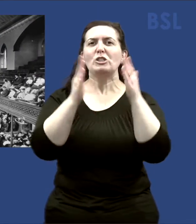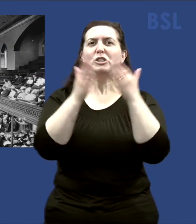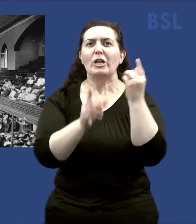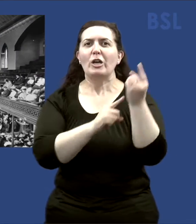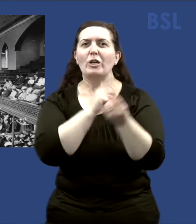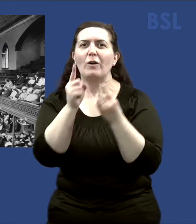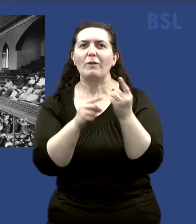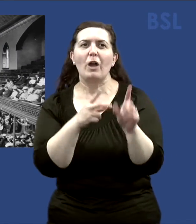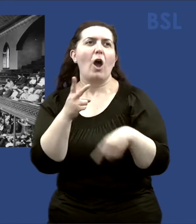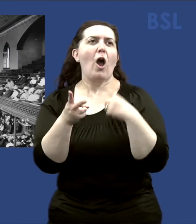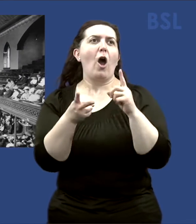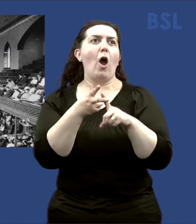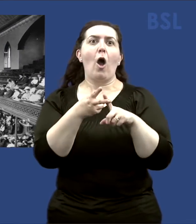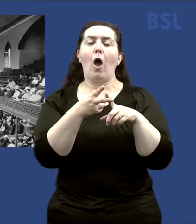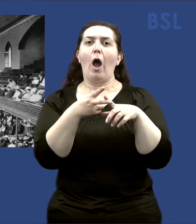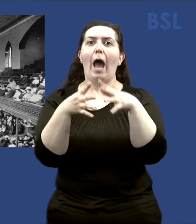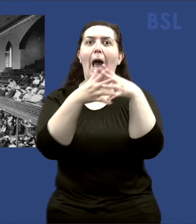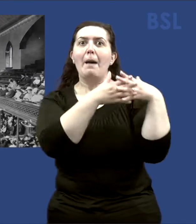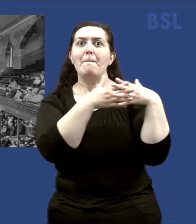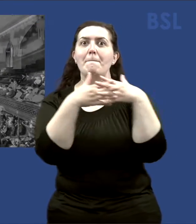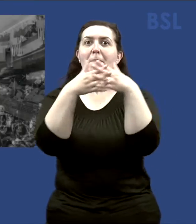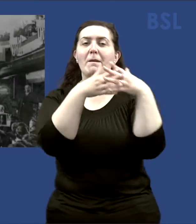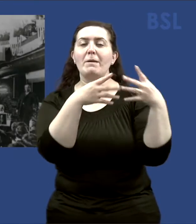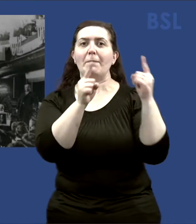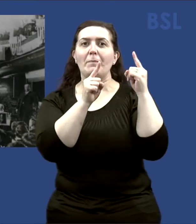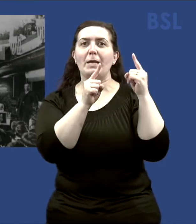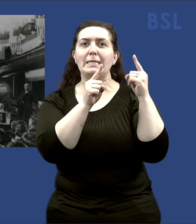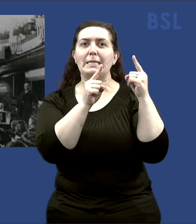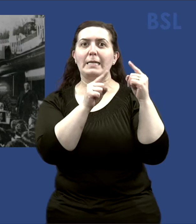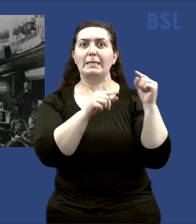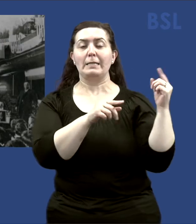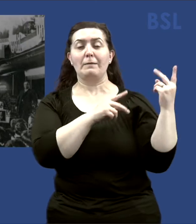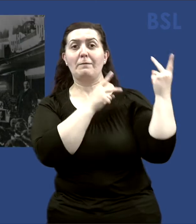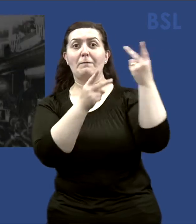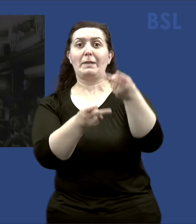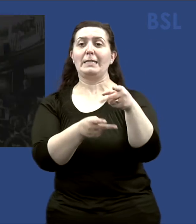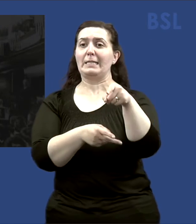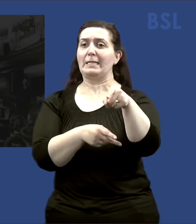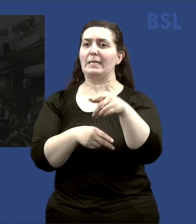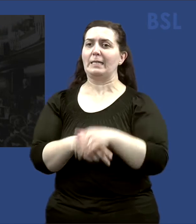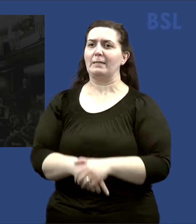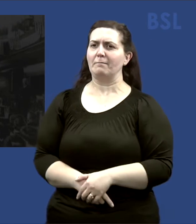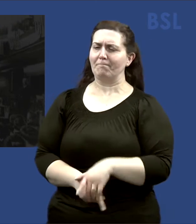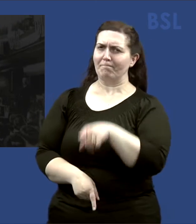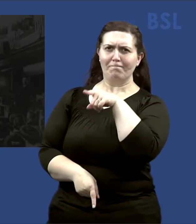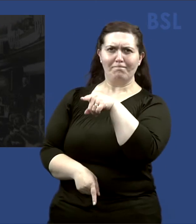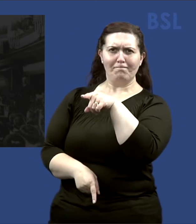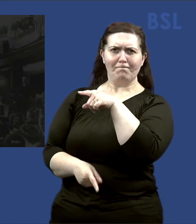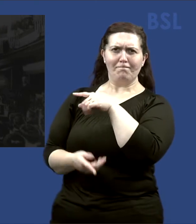at times general conference, and even hosted visiting US Presidents, like William Howard Taft.